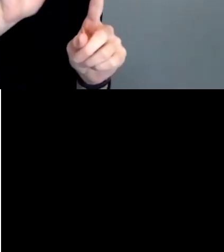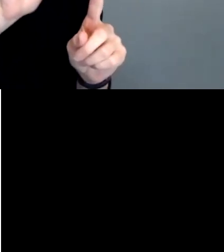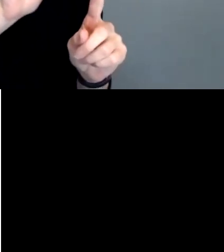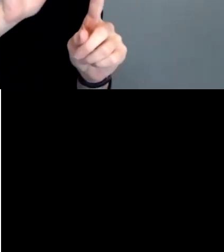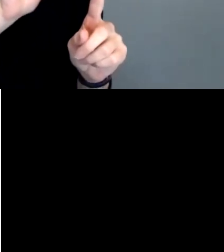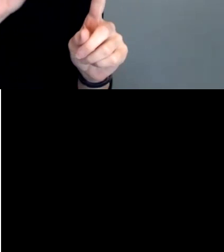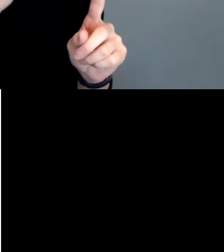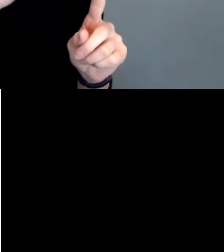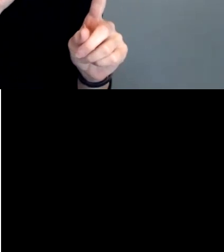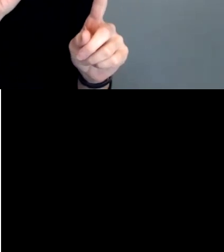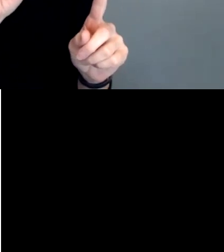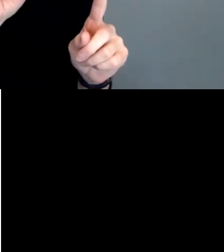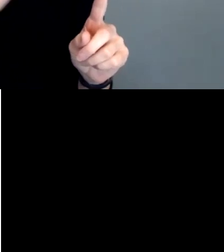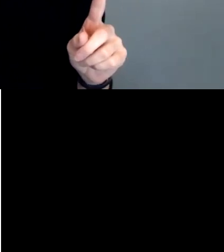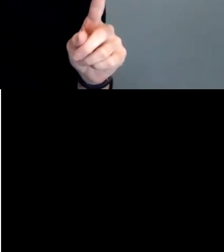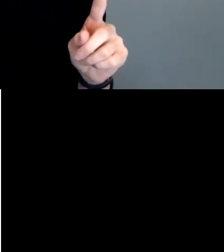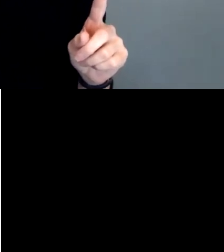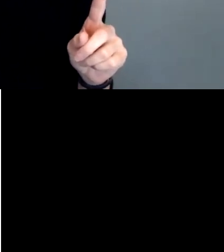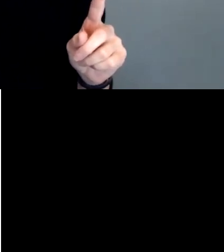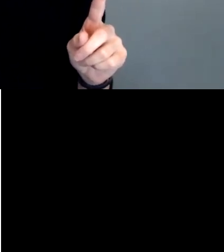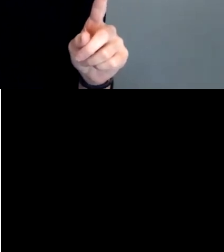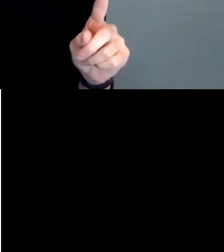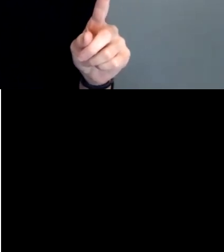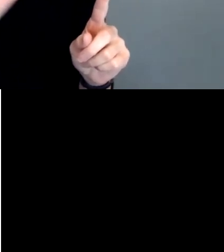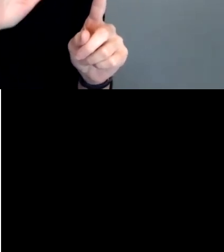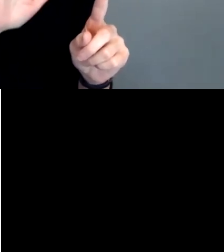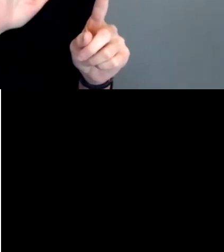race and ethnicity because of the way that it pointed